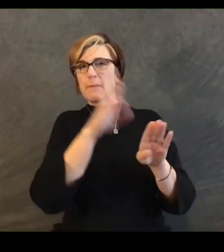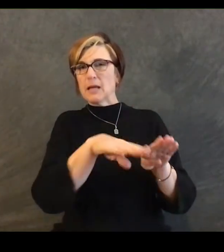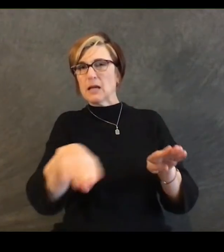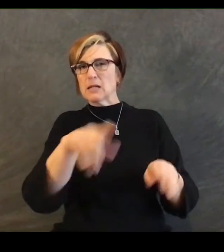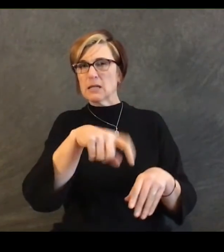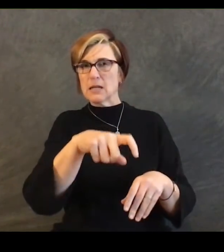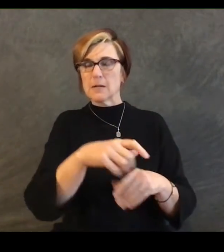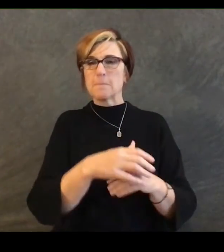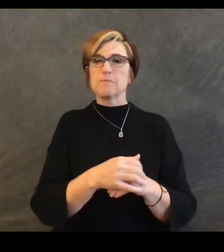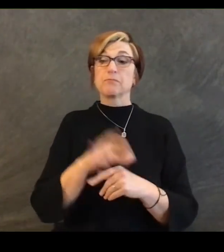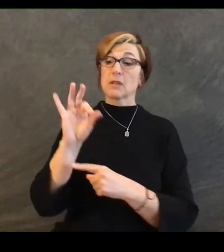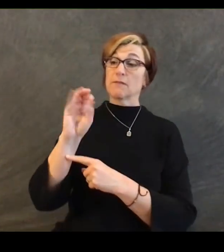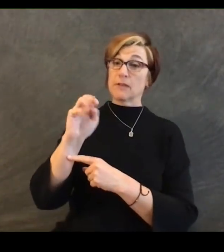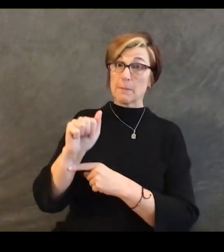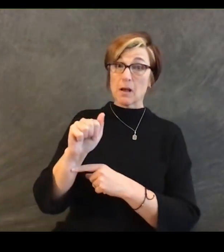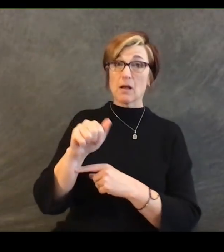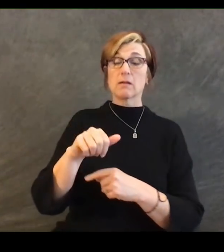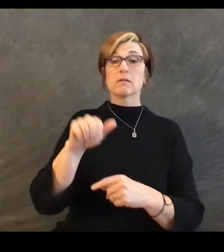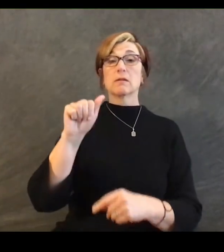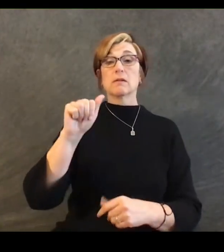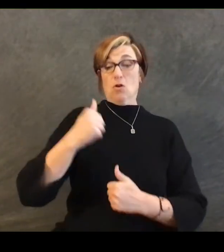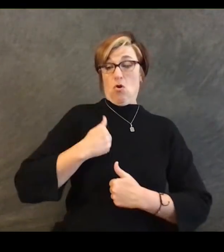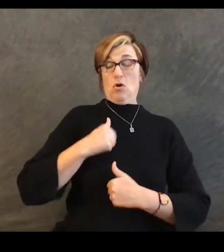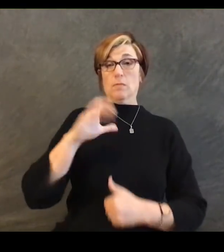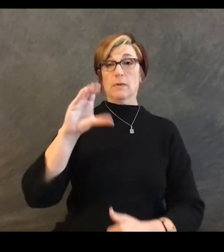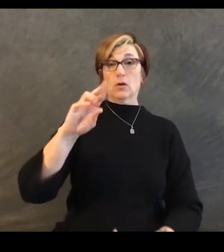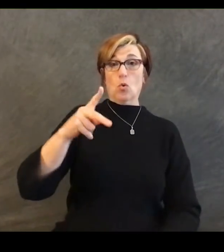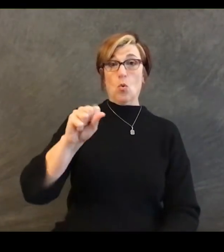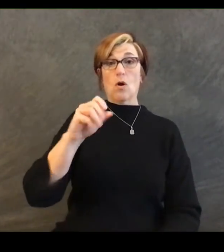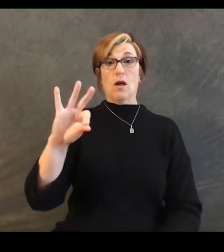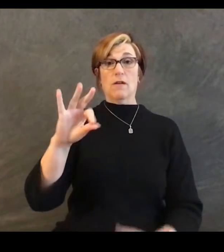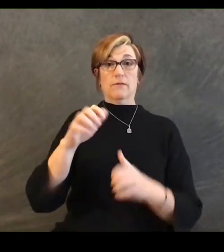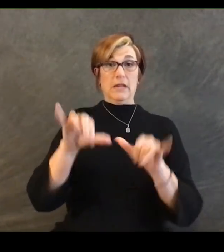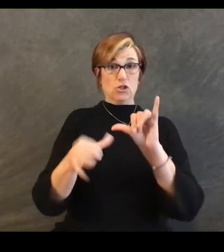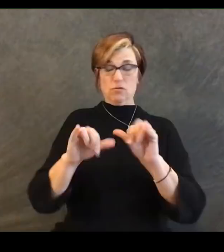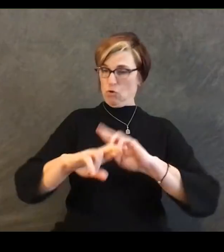prepared to go there quickly and get it done in Louisiana we're delivering to